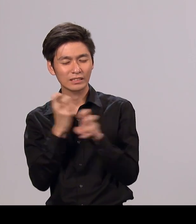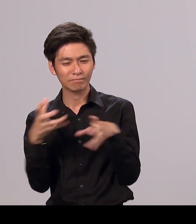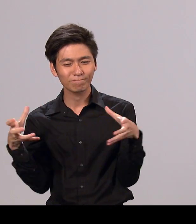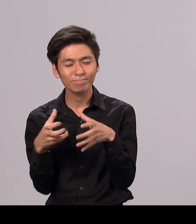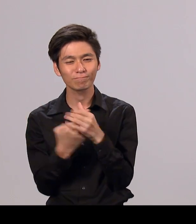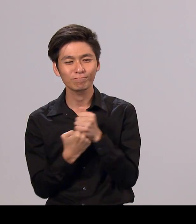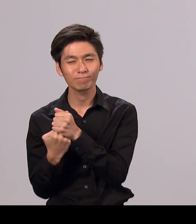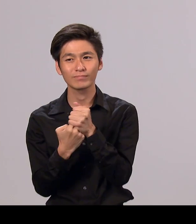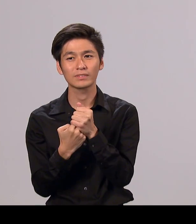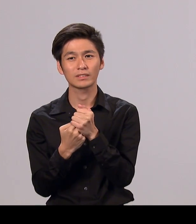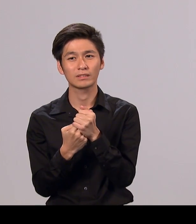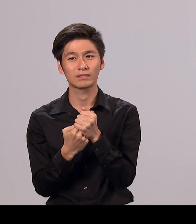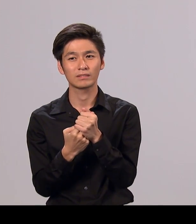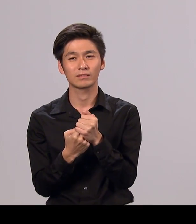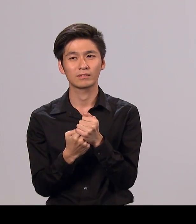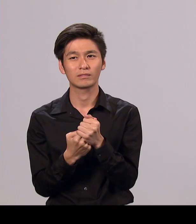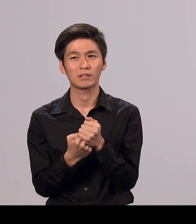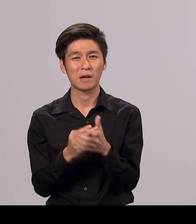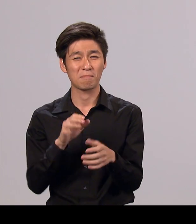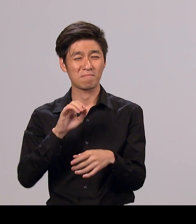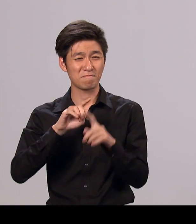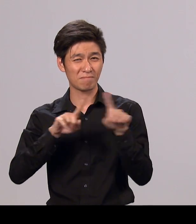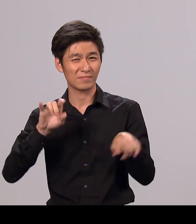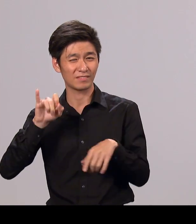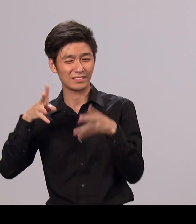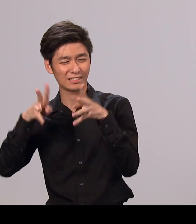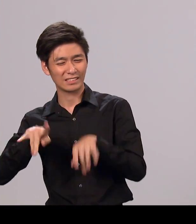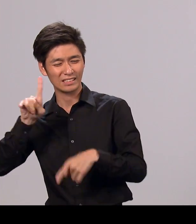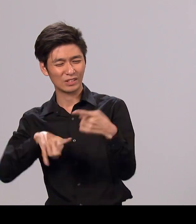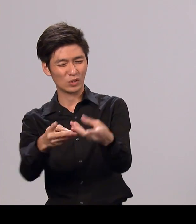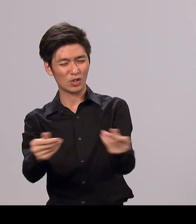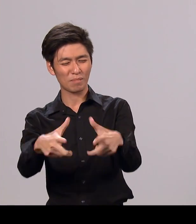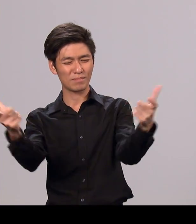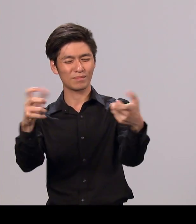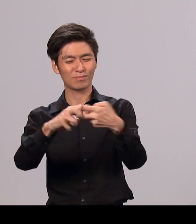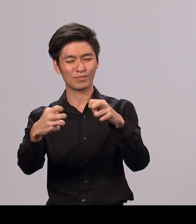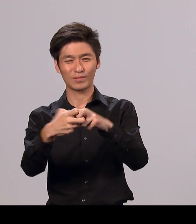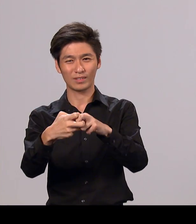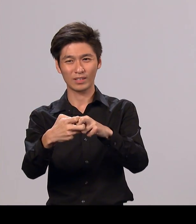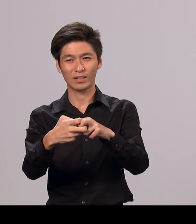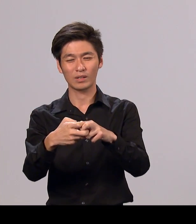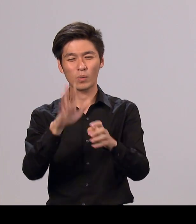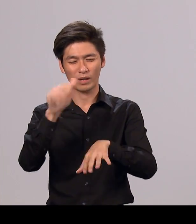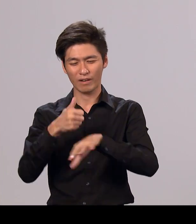But the trouble is if ASEAN cannot deal with a major issue like this, on its doorstep affecting its members.